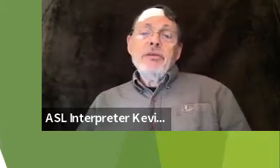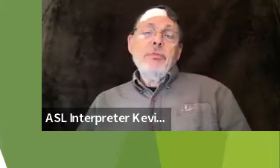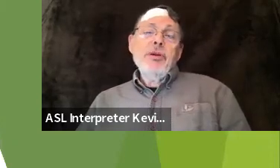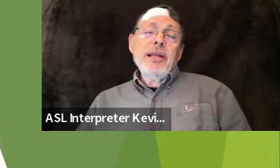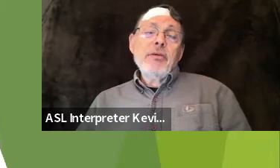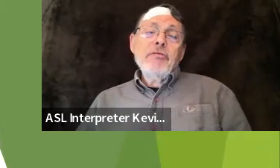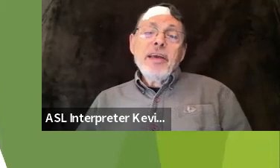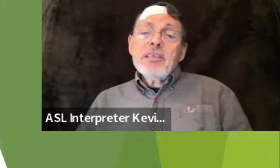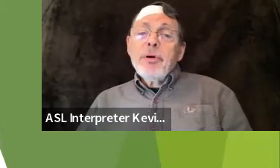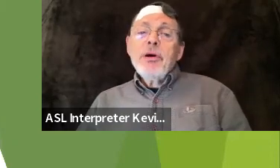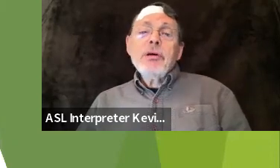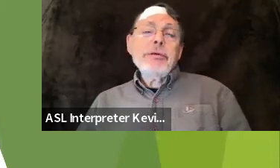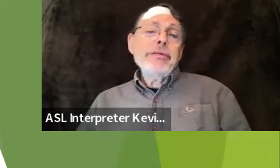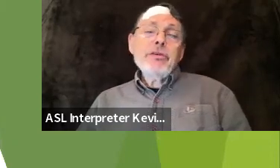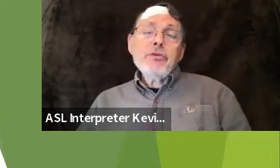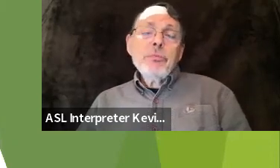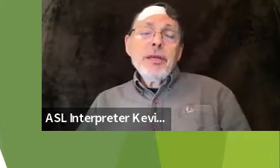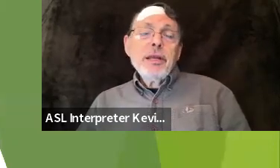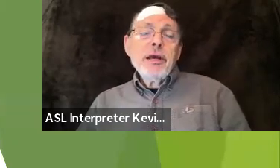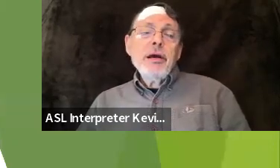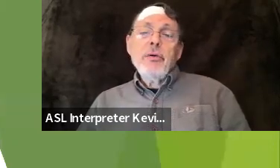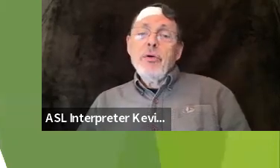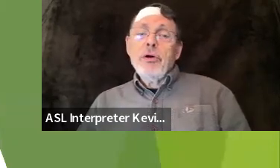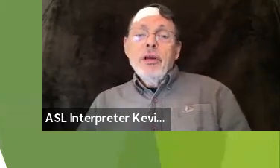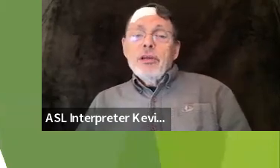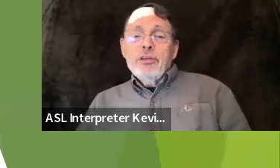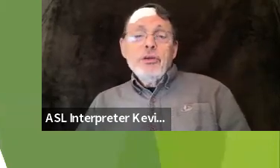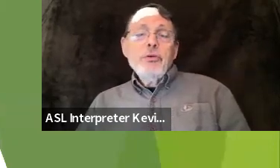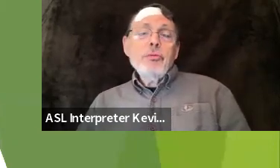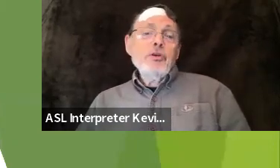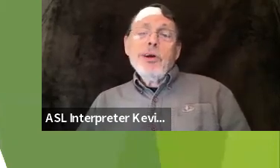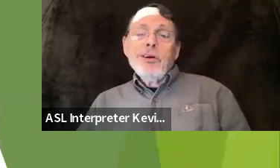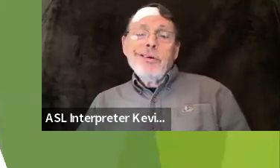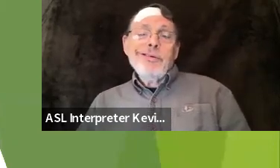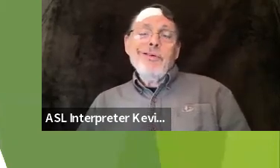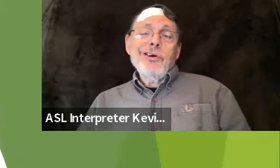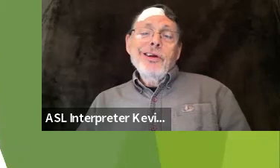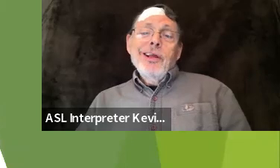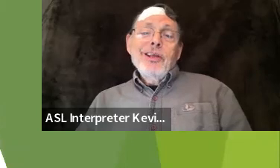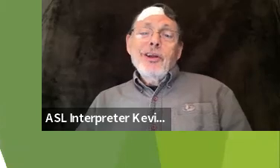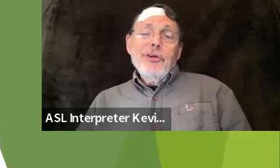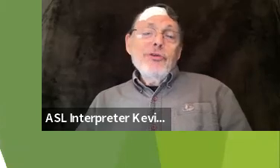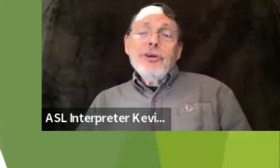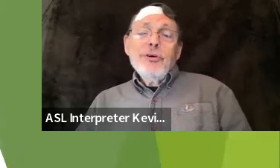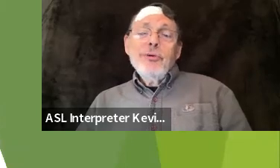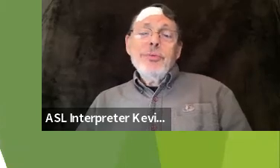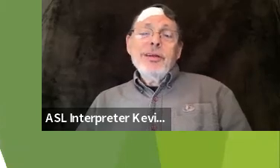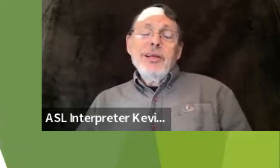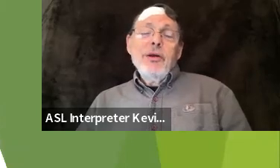Are you putting it out on Facebook or other social media or Zoom or Twitter or you know, YouTube?